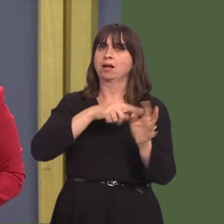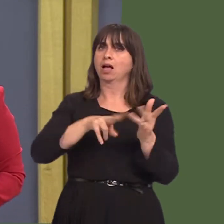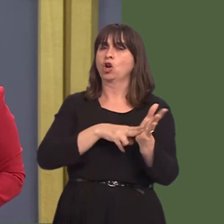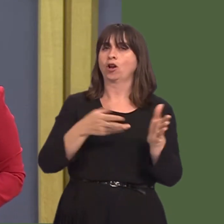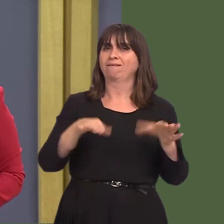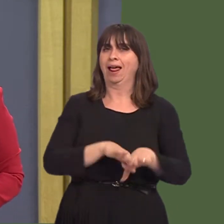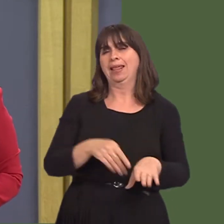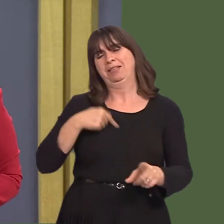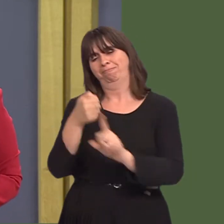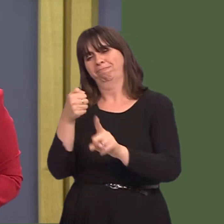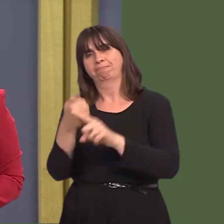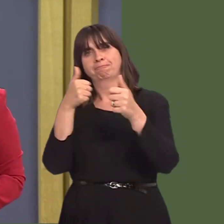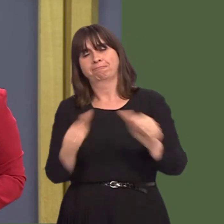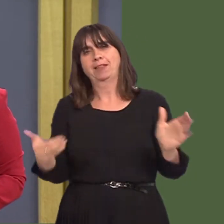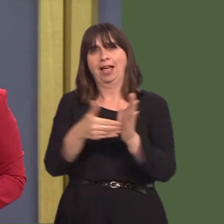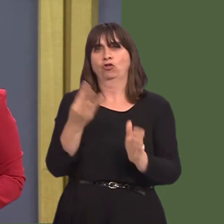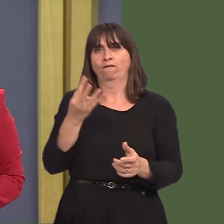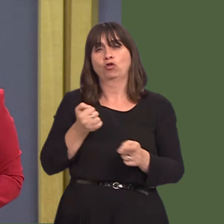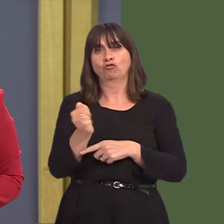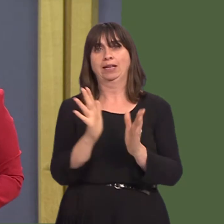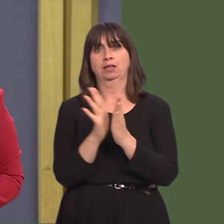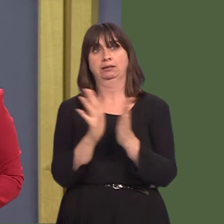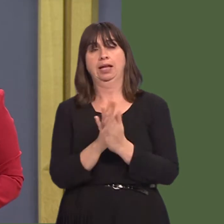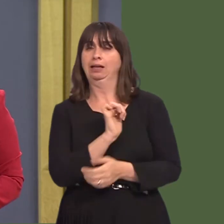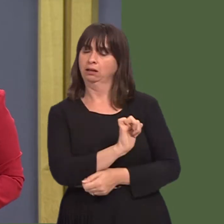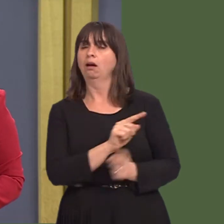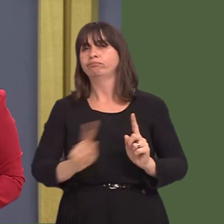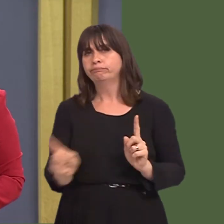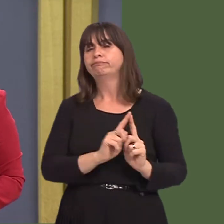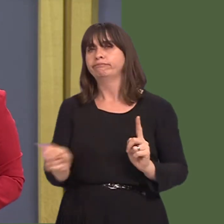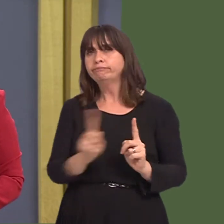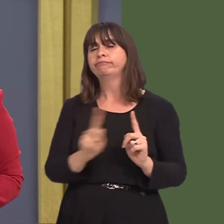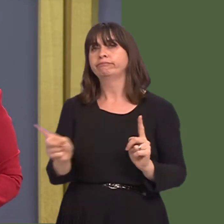What assurances can the Welsh Government give that these services will be carried forward